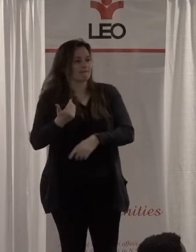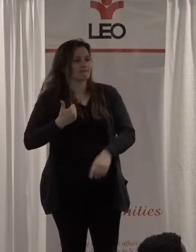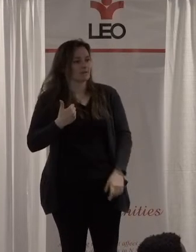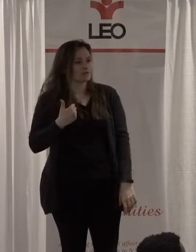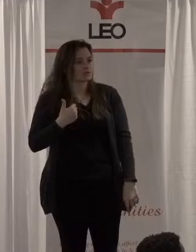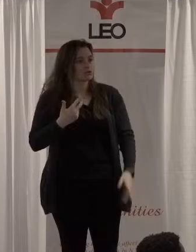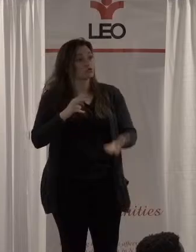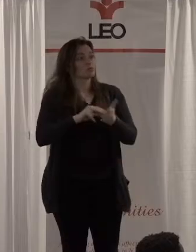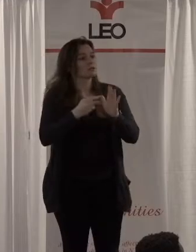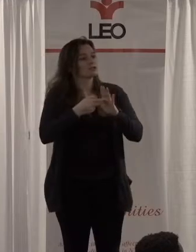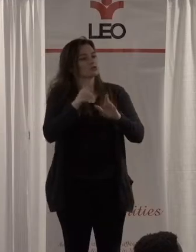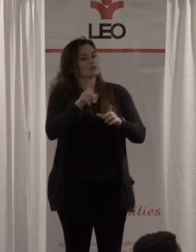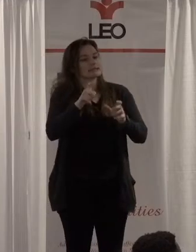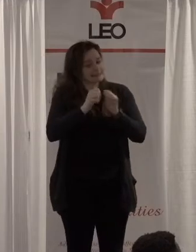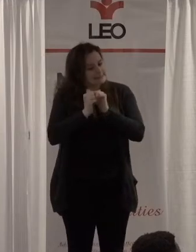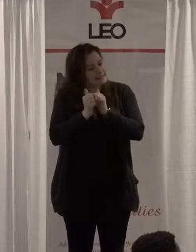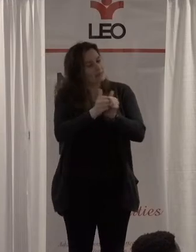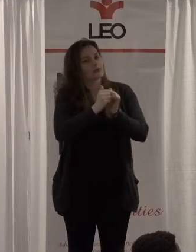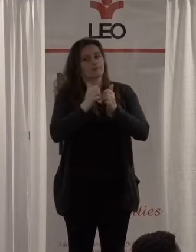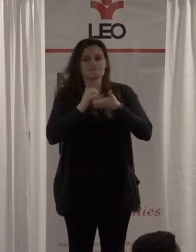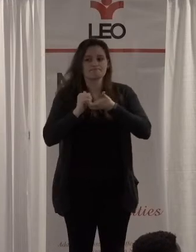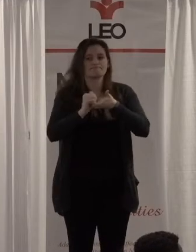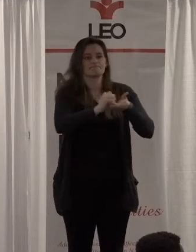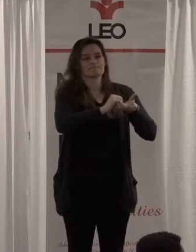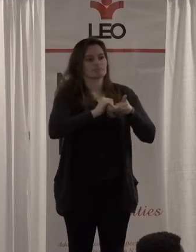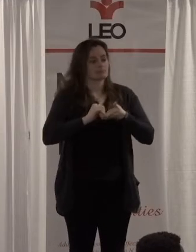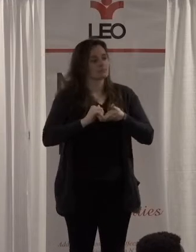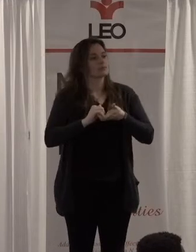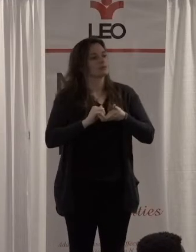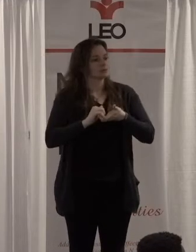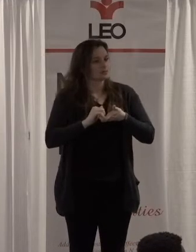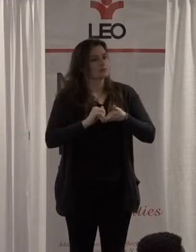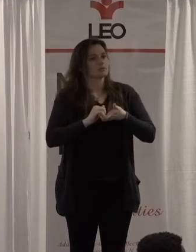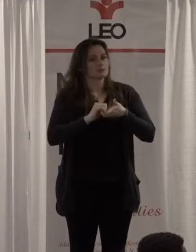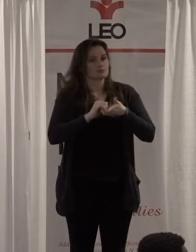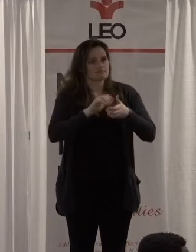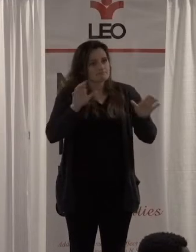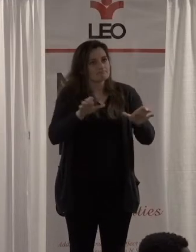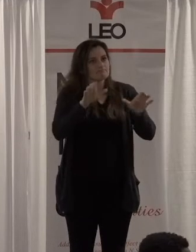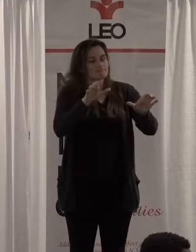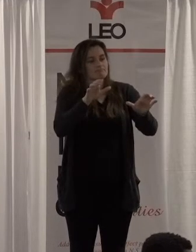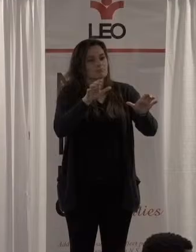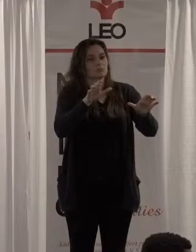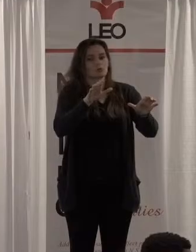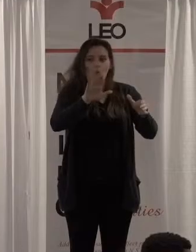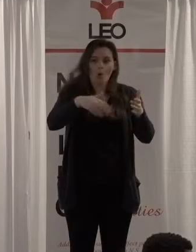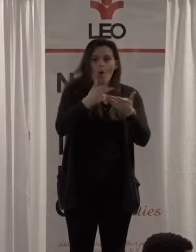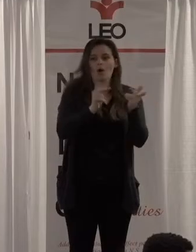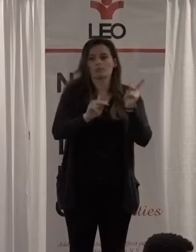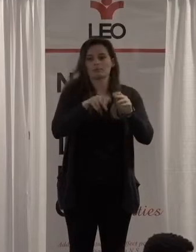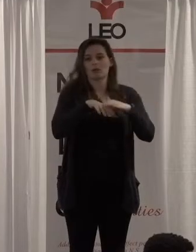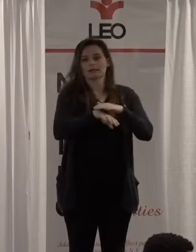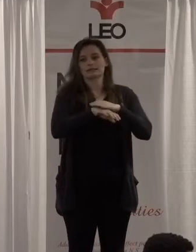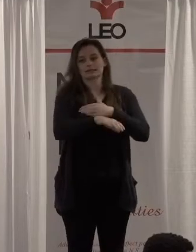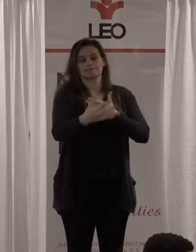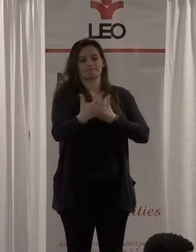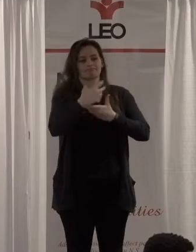ALL KIND OF PULLING IN THE SAME DIRECTION TO MAKE SURE THAT ACCESS INCLUDES EVERYONE. AND FINALLY, I WANT TO EXTEND